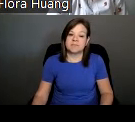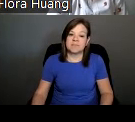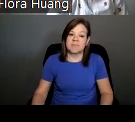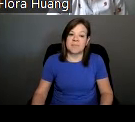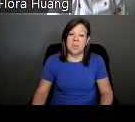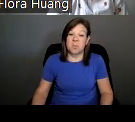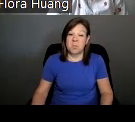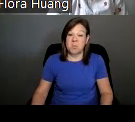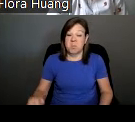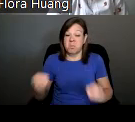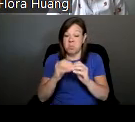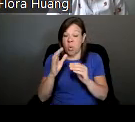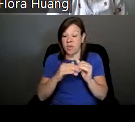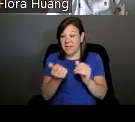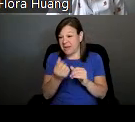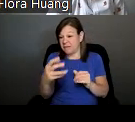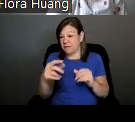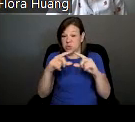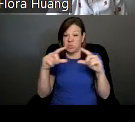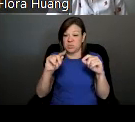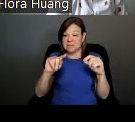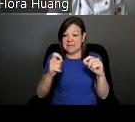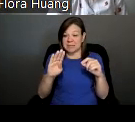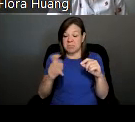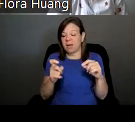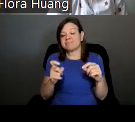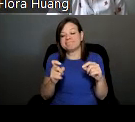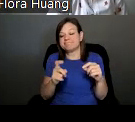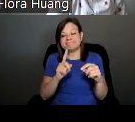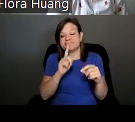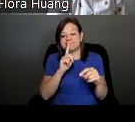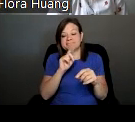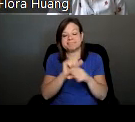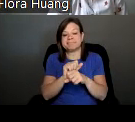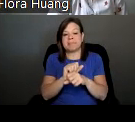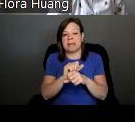of text boxes on a slide, there's not a guarantee that the screen reader is going to read them